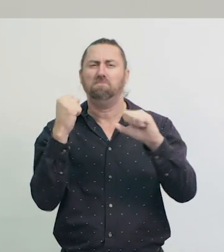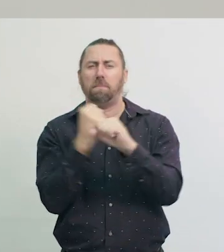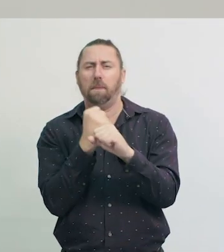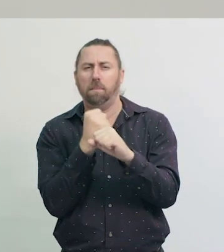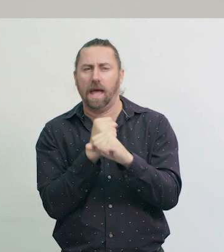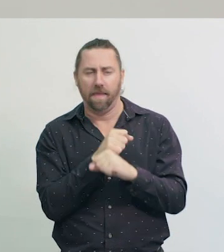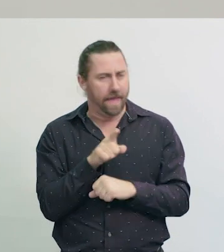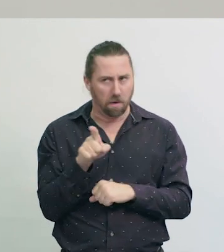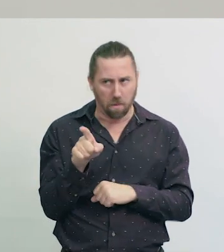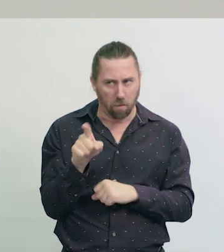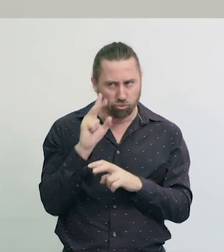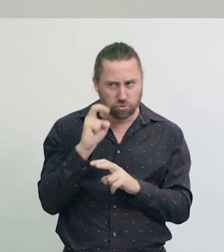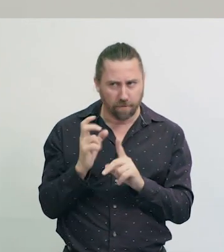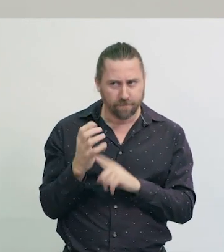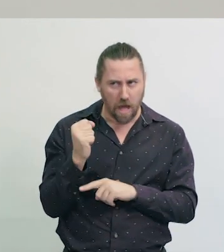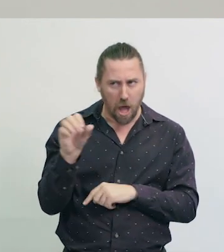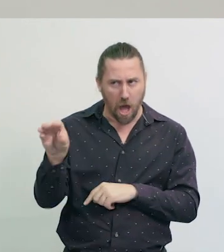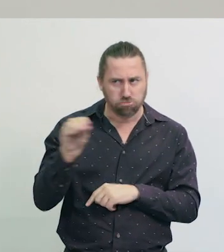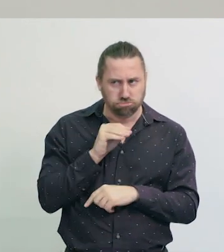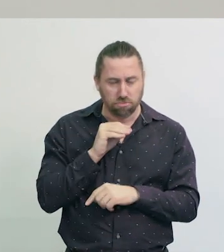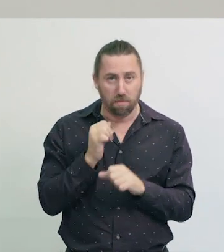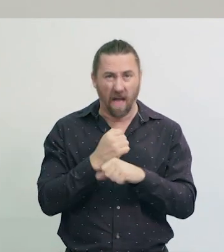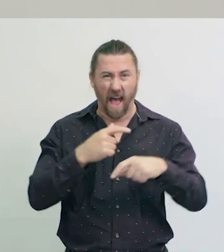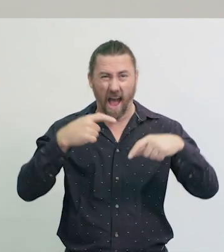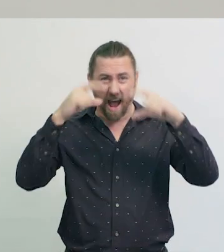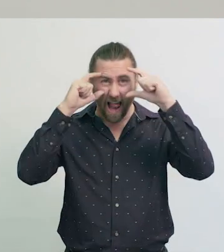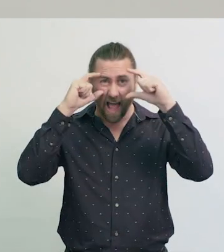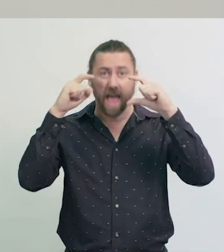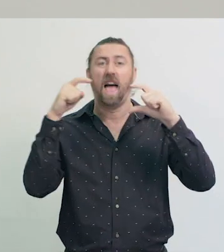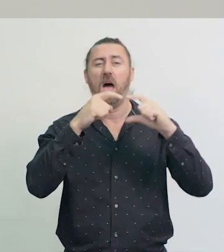have used this research to make eyeglasses ten times more scratch resistant,